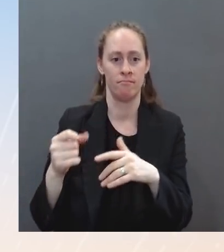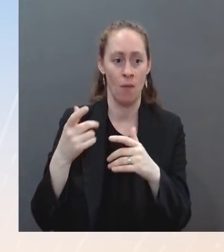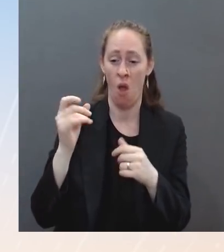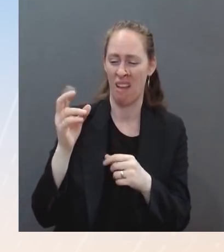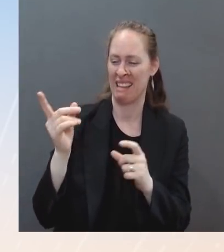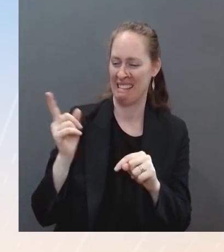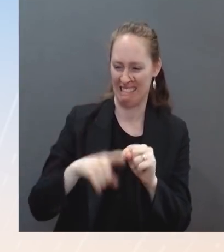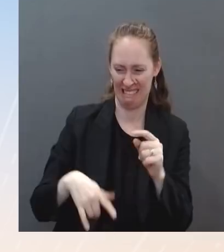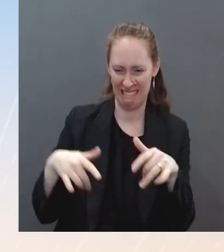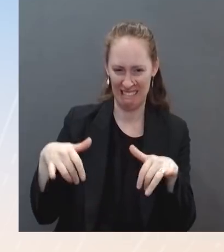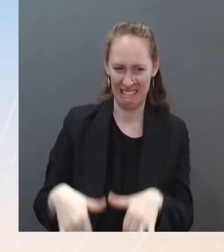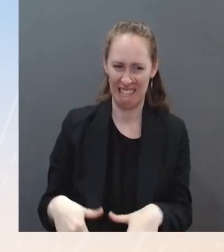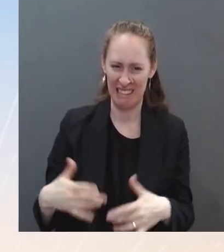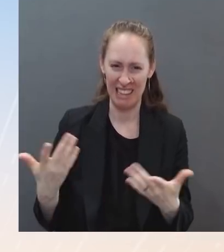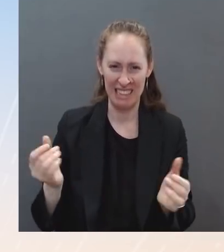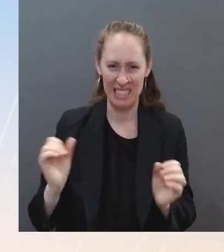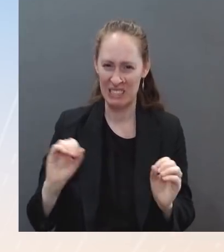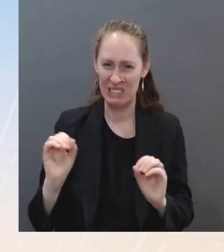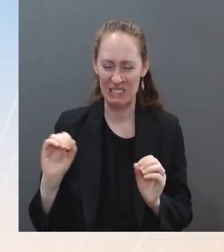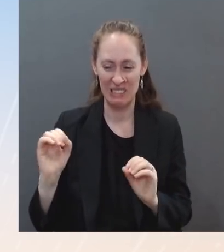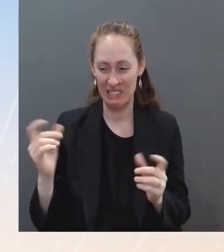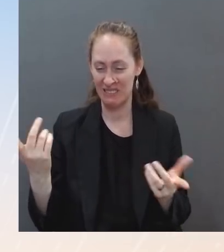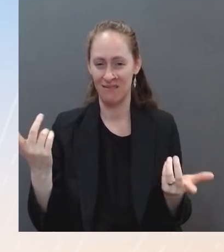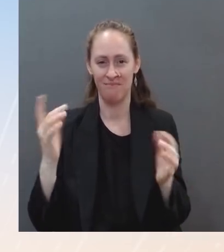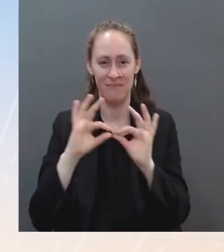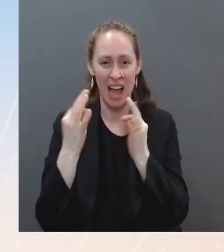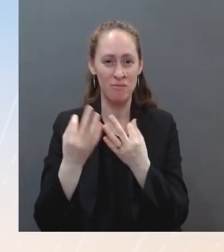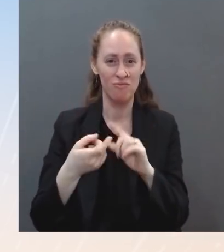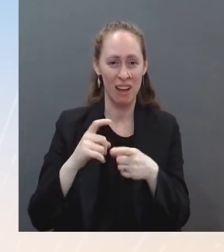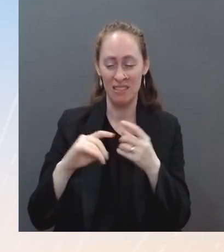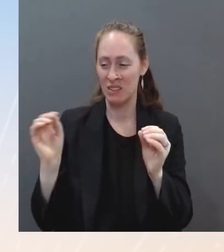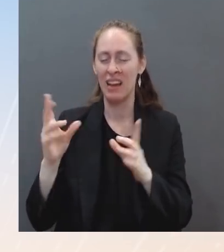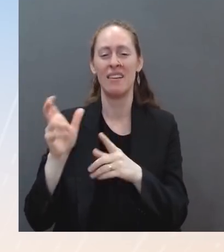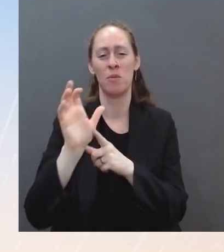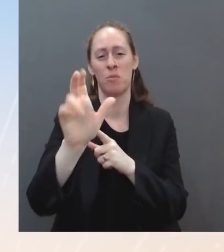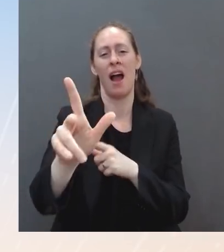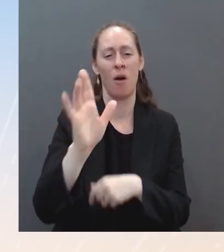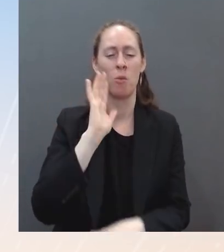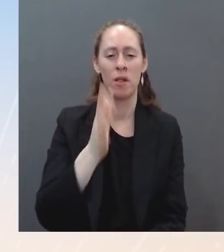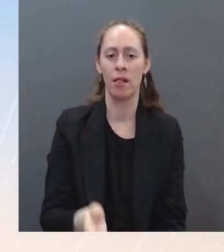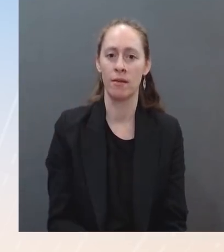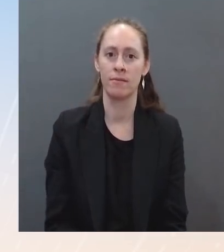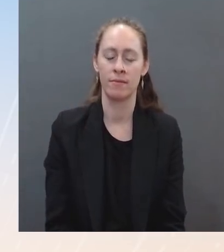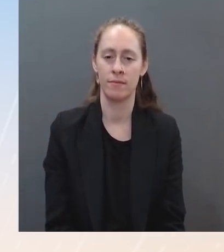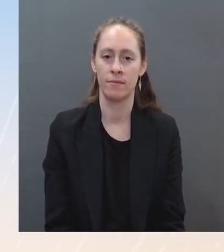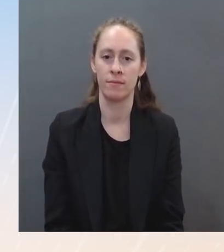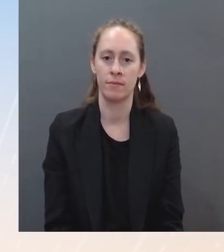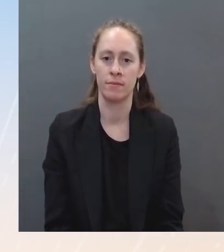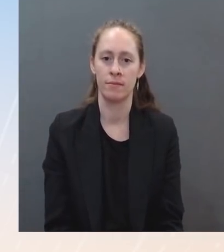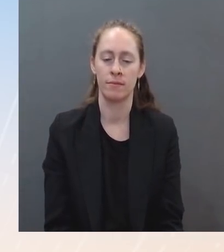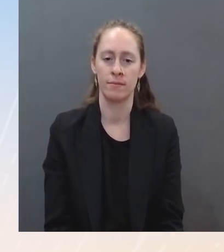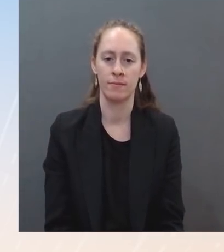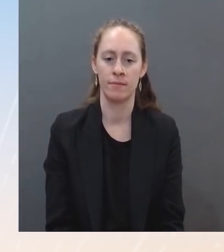and flight from generalized violence is not a basis for asylum, but rather asylum is for those with a well-founded fear of persecution